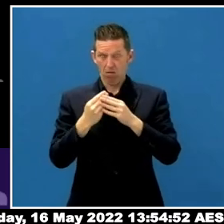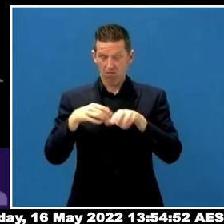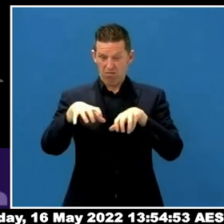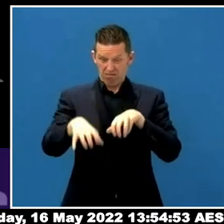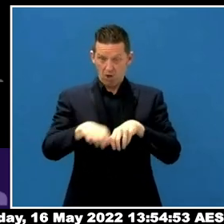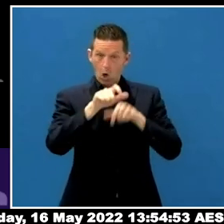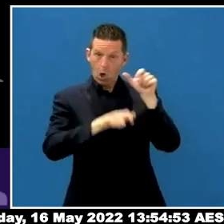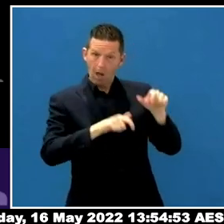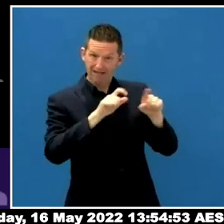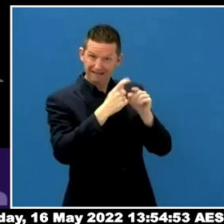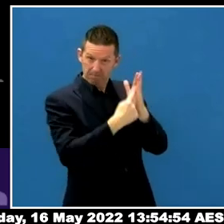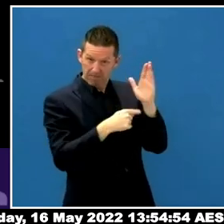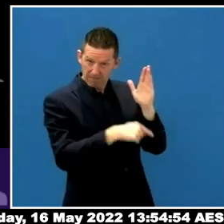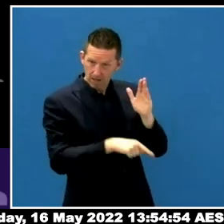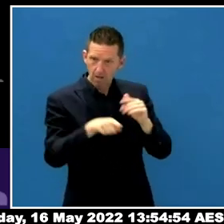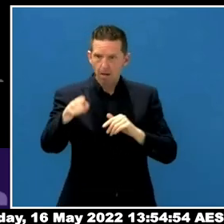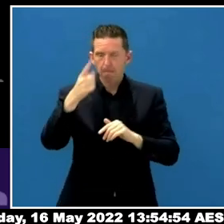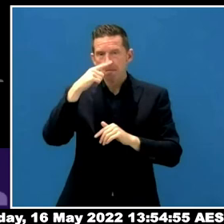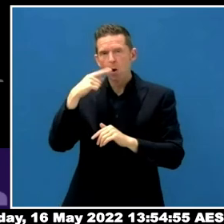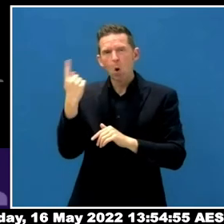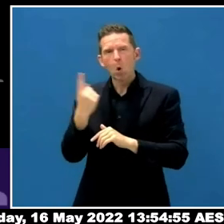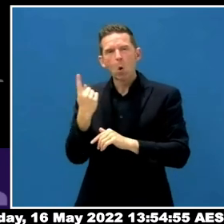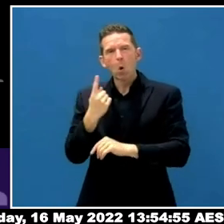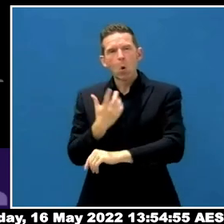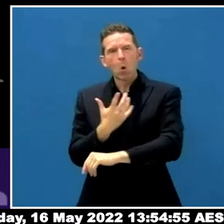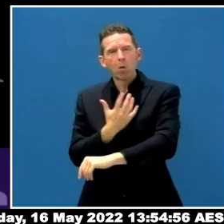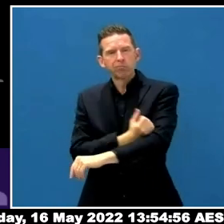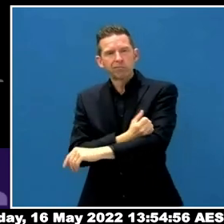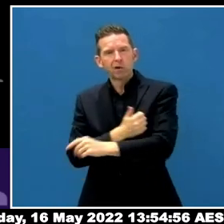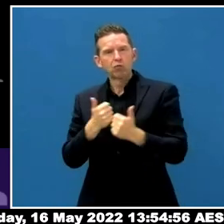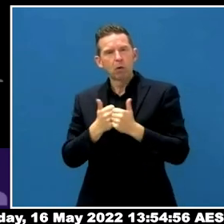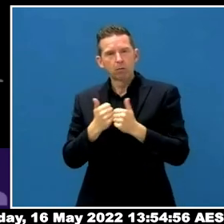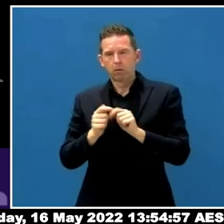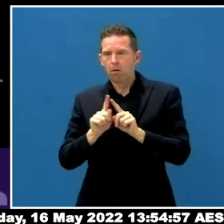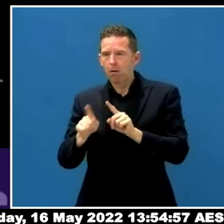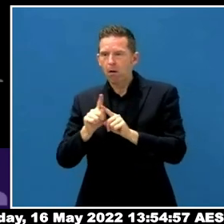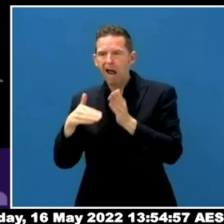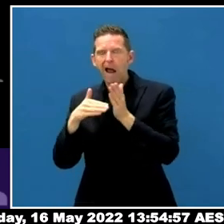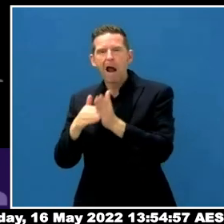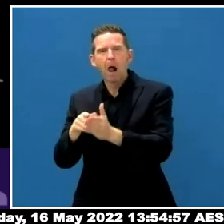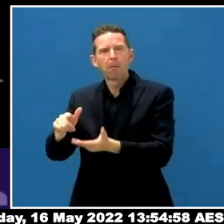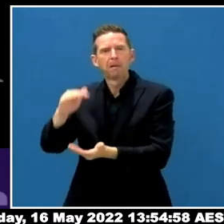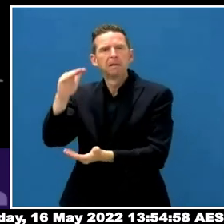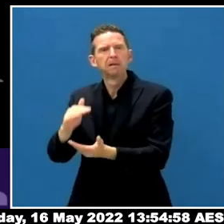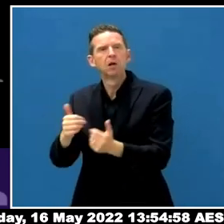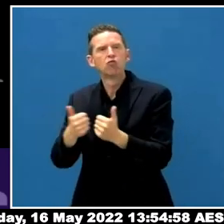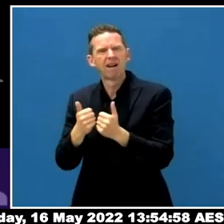And we went outside to talk quietly, and there was a needle in the car park.